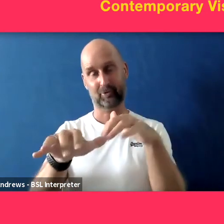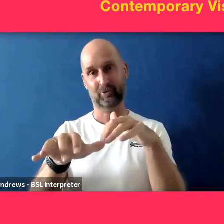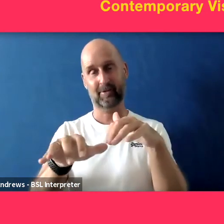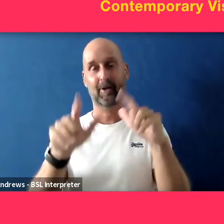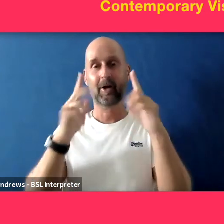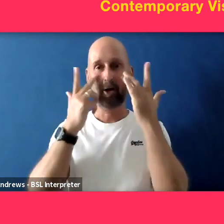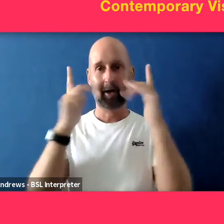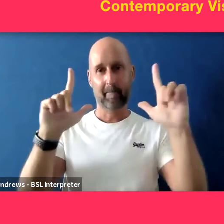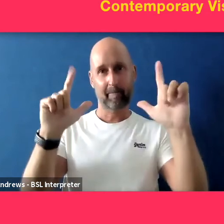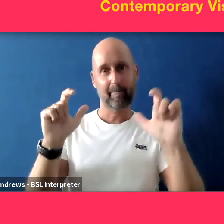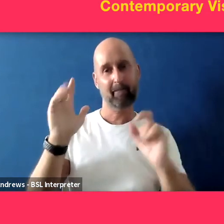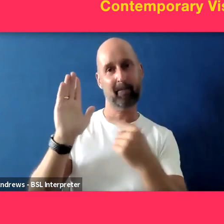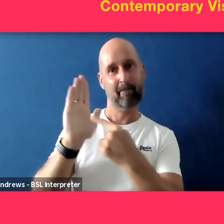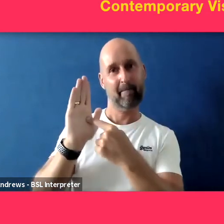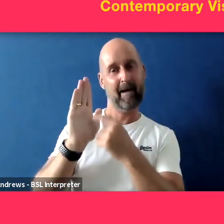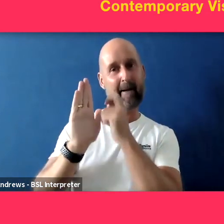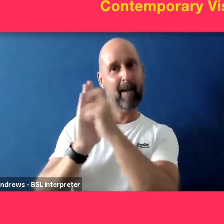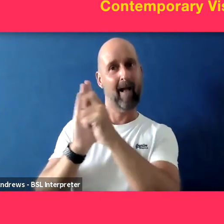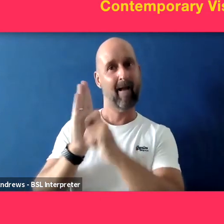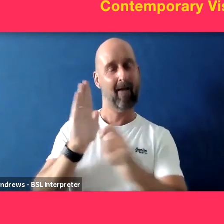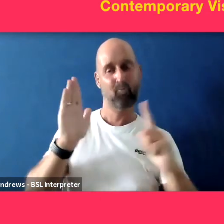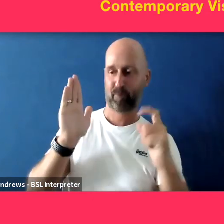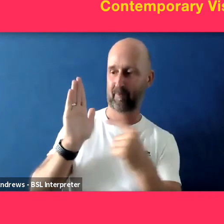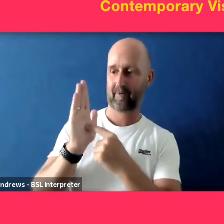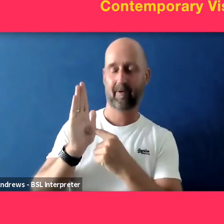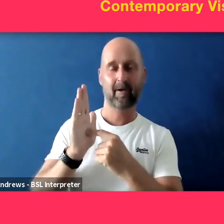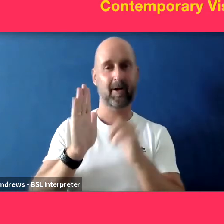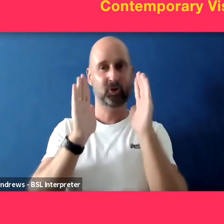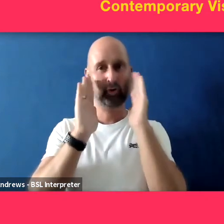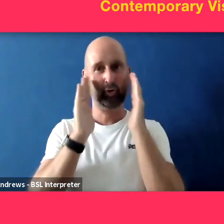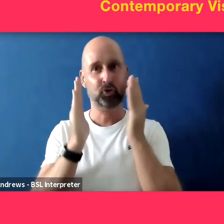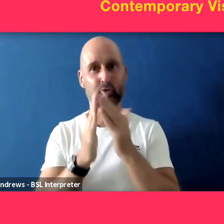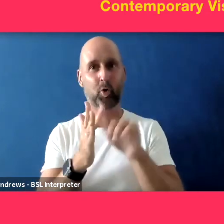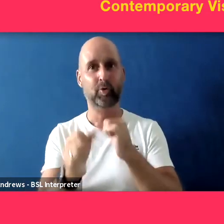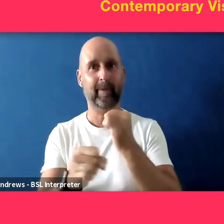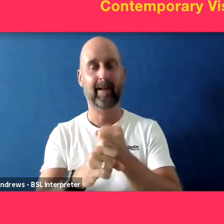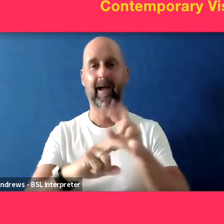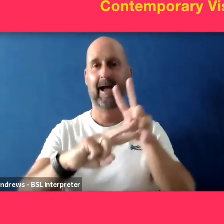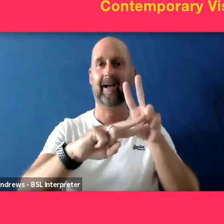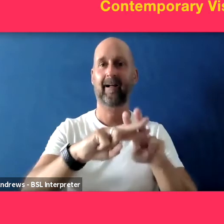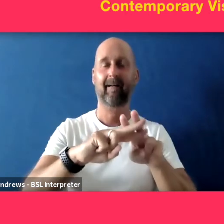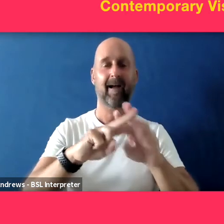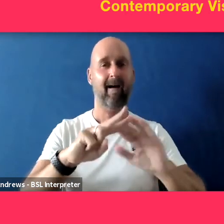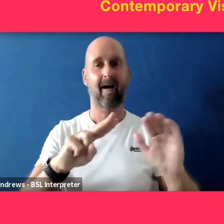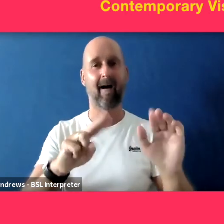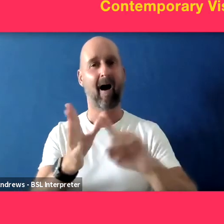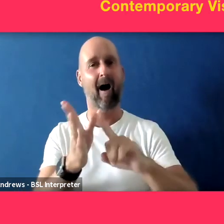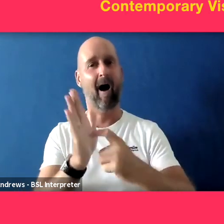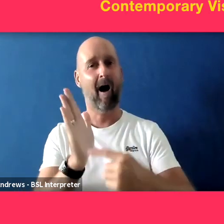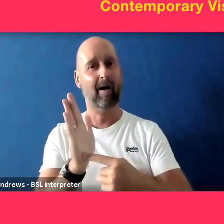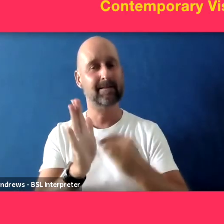of your placard on social media. We want you to use the hashtag #ArtIsEssential. We want you to